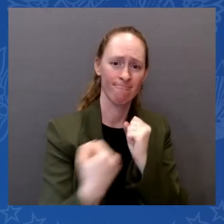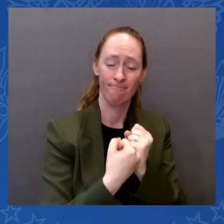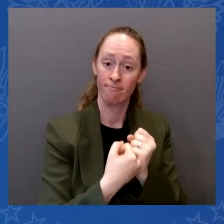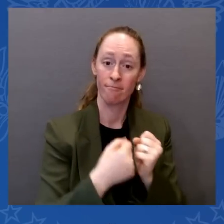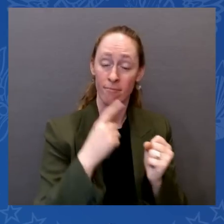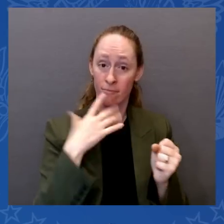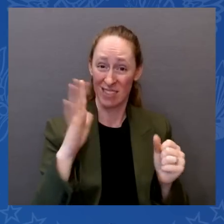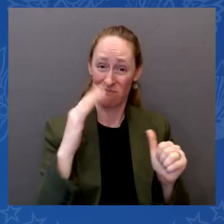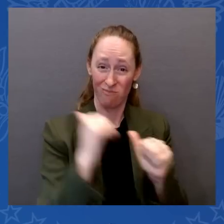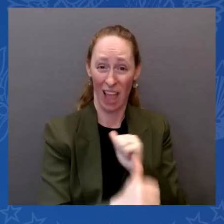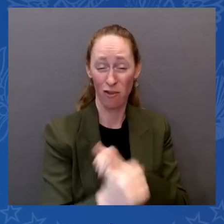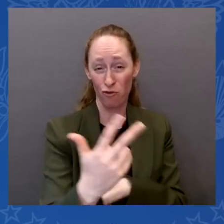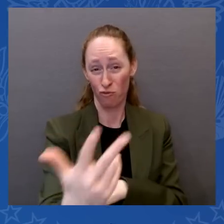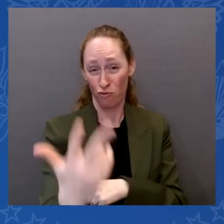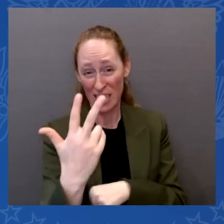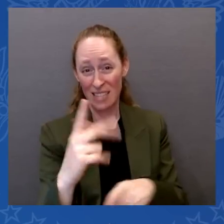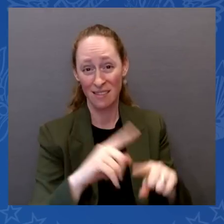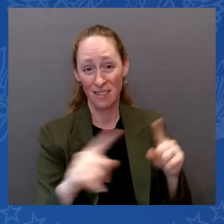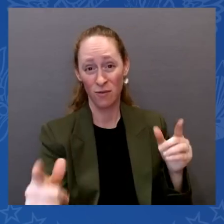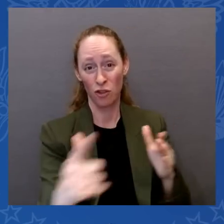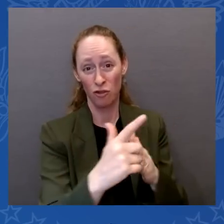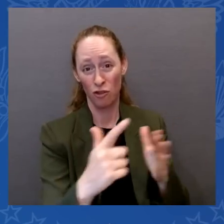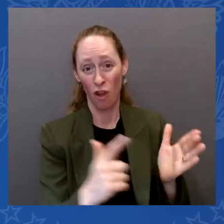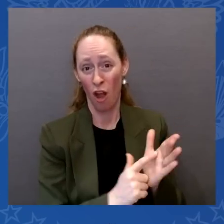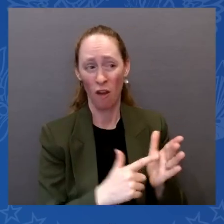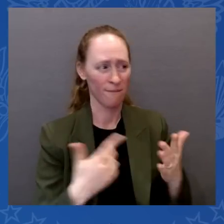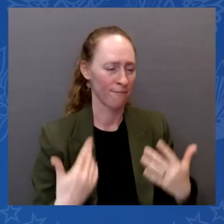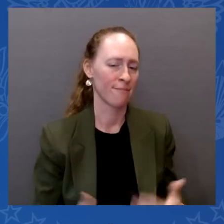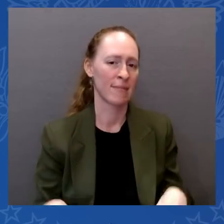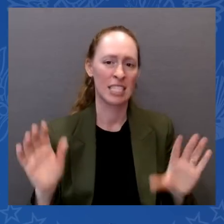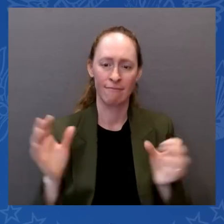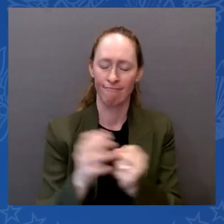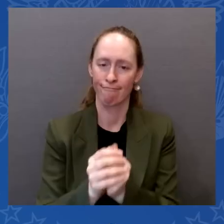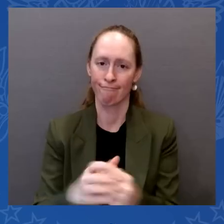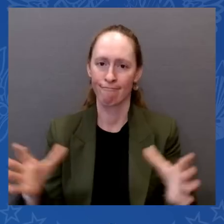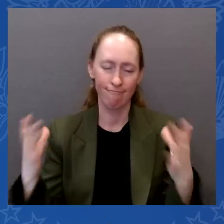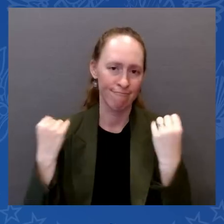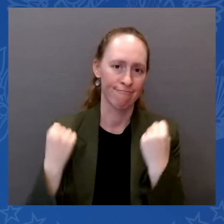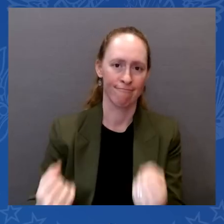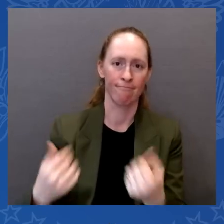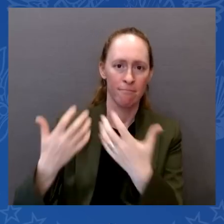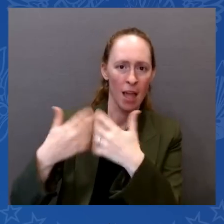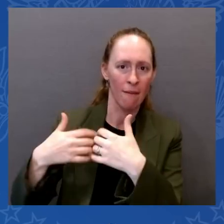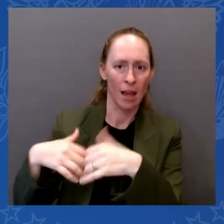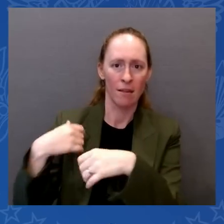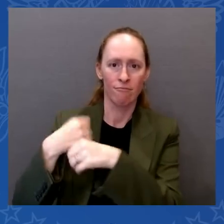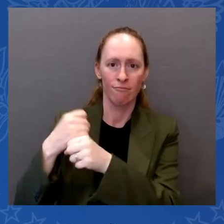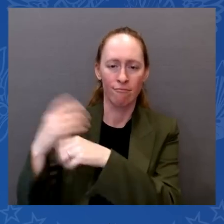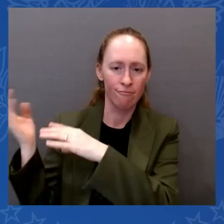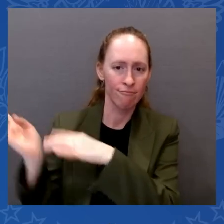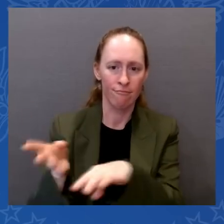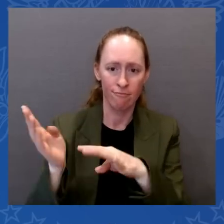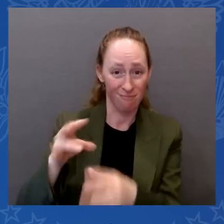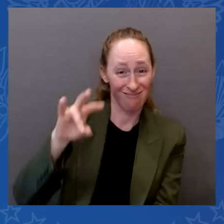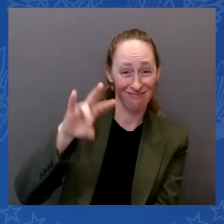and are going to create literally several million more. And that is the -- the infrastructure bill, which